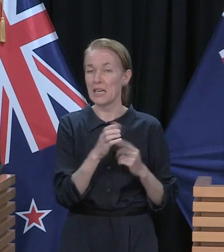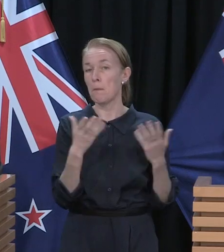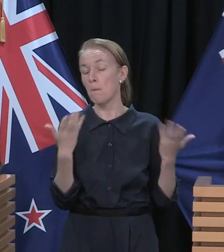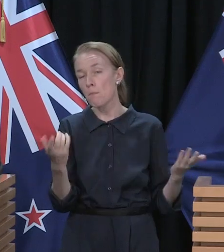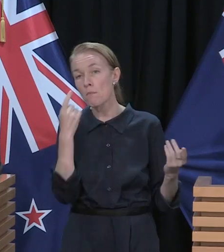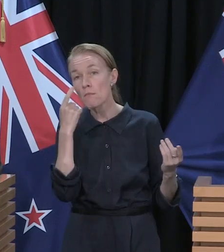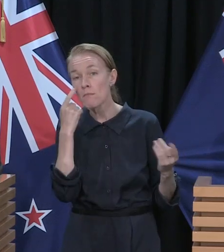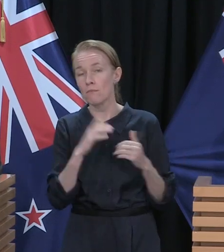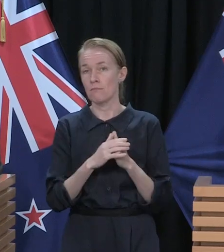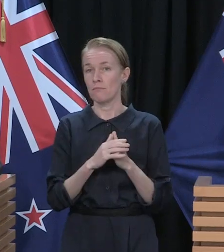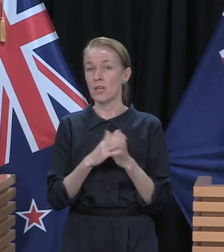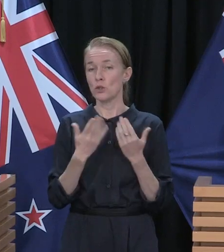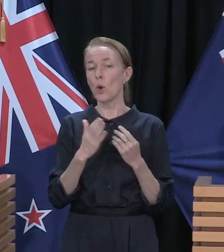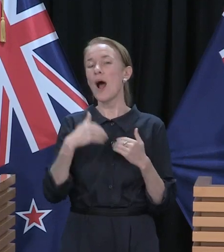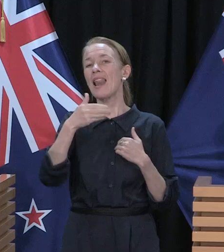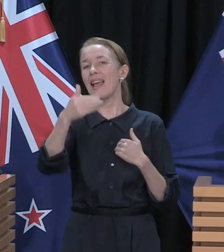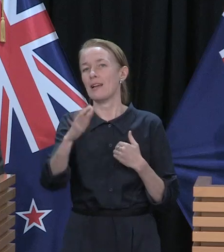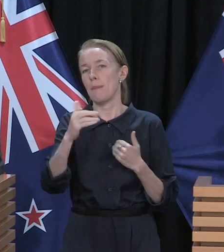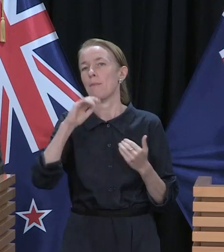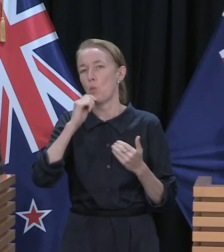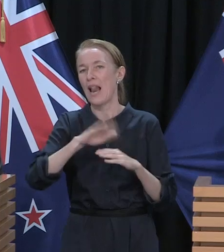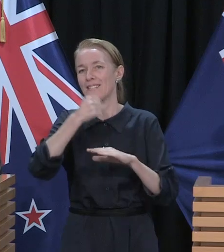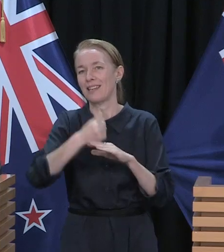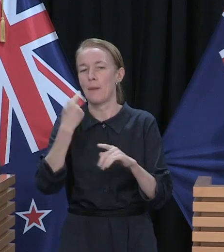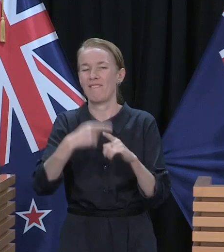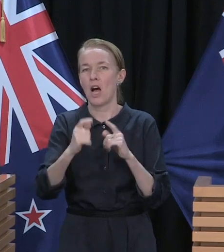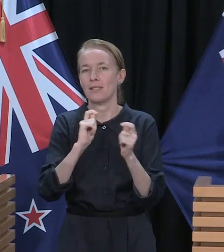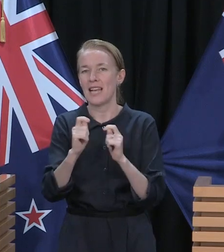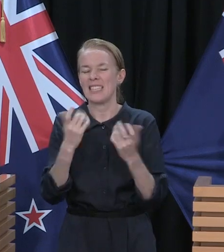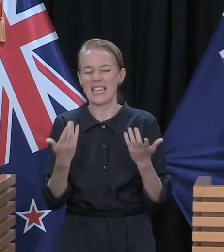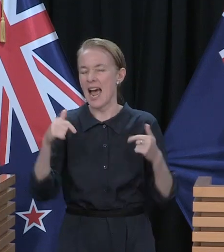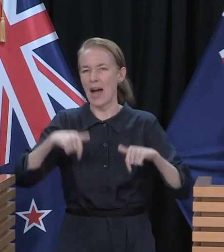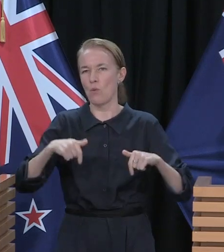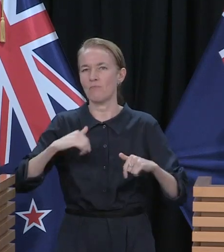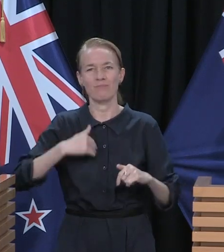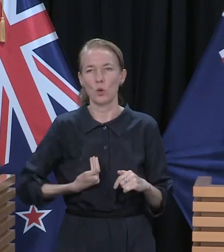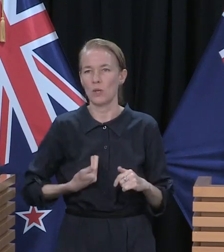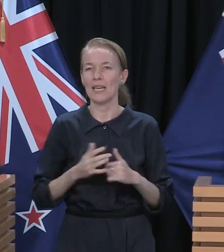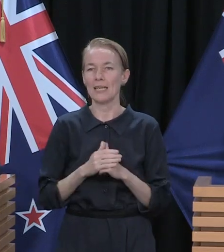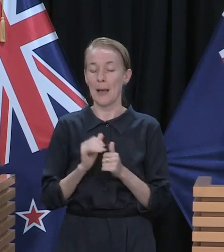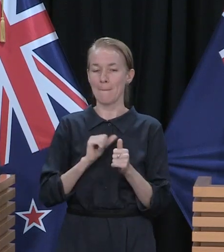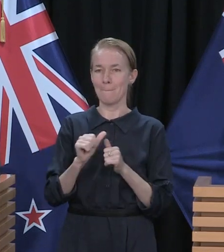there. So, yes, we're watching the technology. At the moment, there is no particular indication to deploy it.